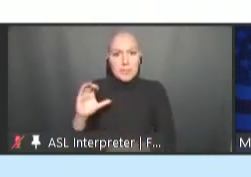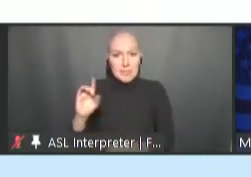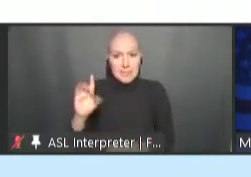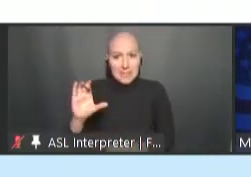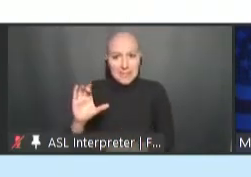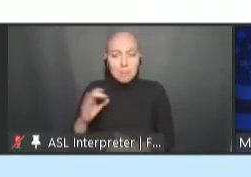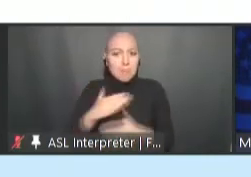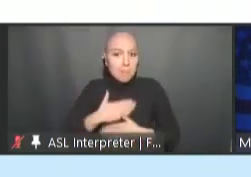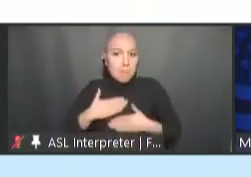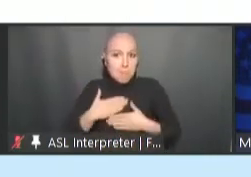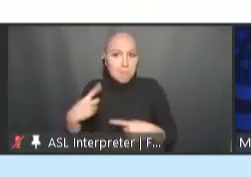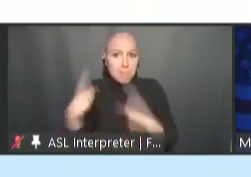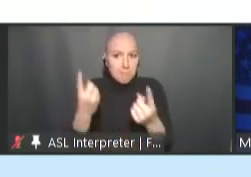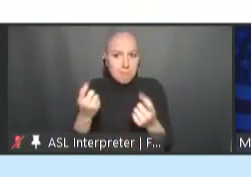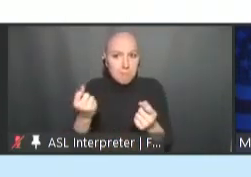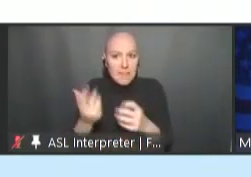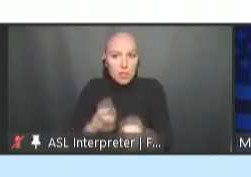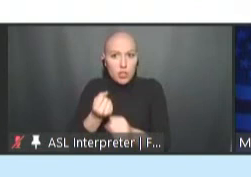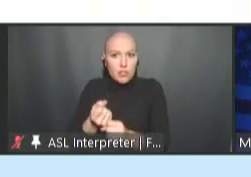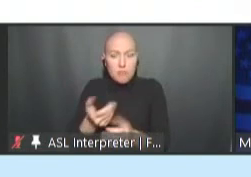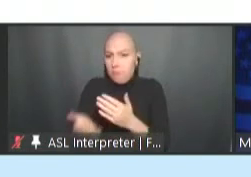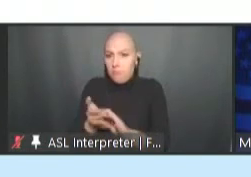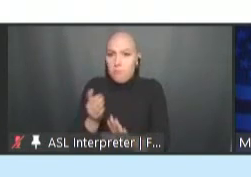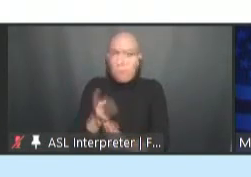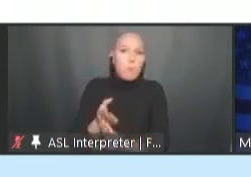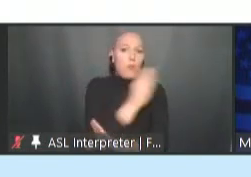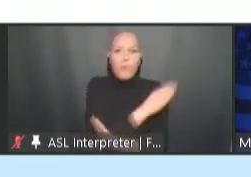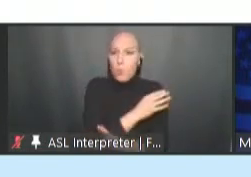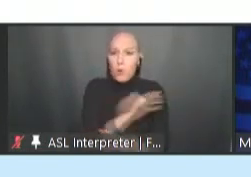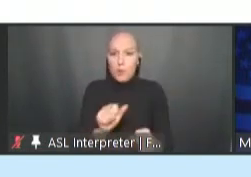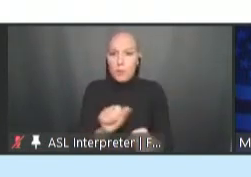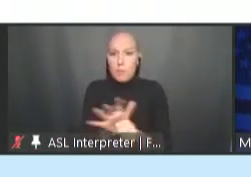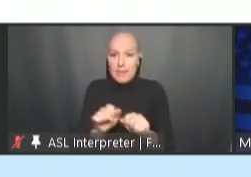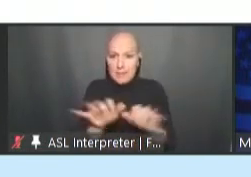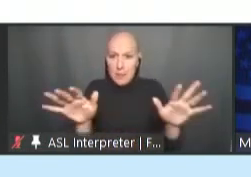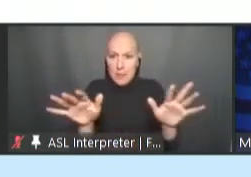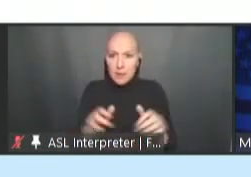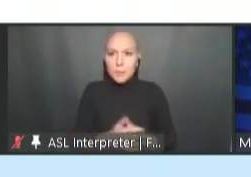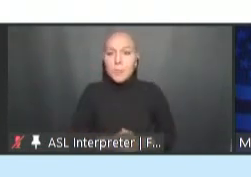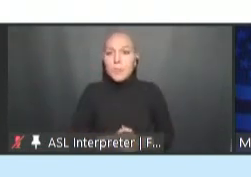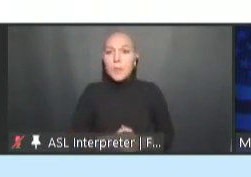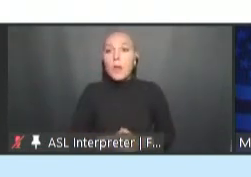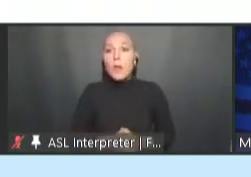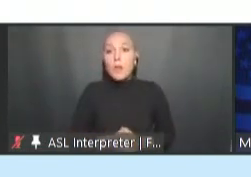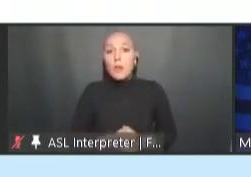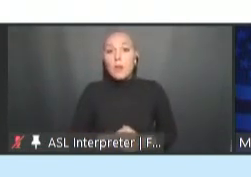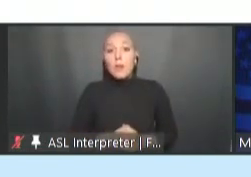even pre-pandemic at the American Hospital Association. But we've leveraged that relationship